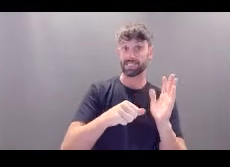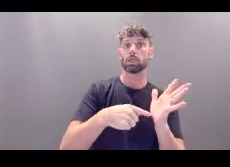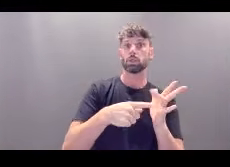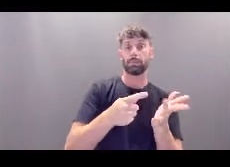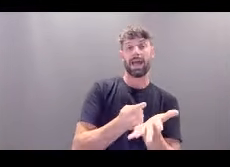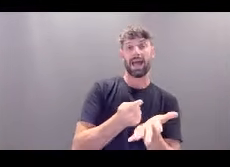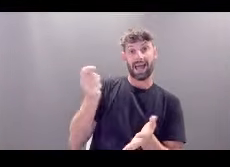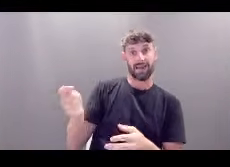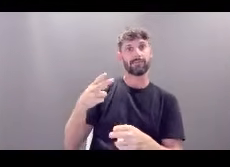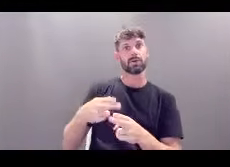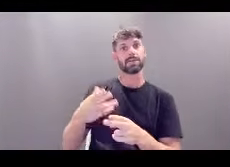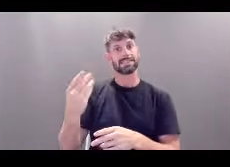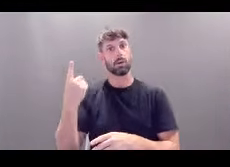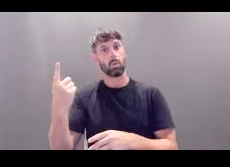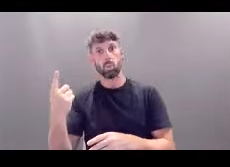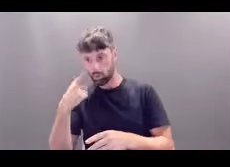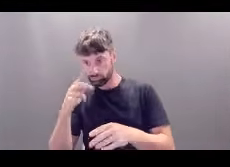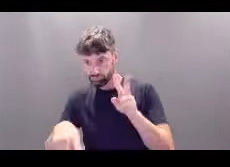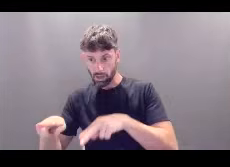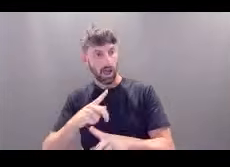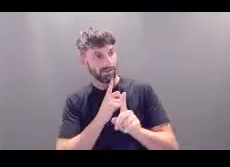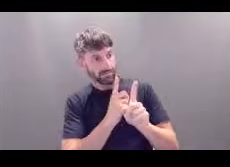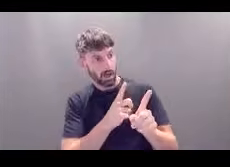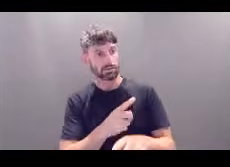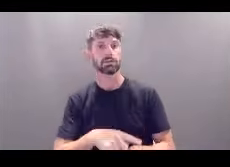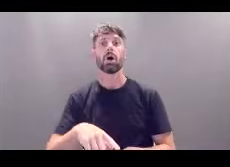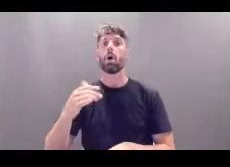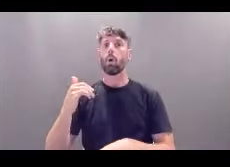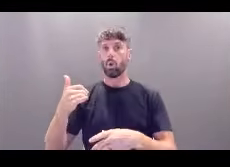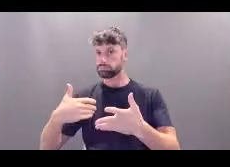assessments for participants with a clear need for AT.